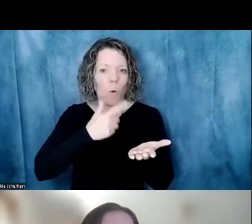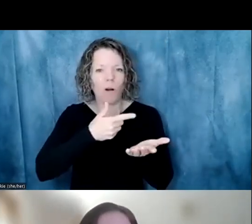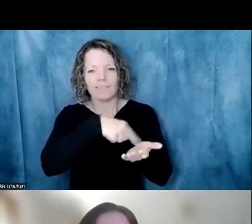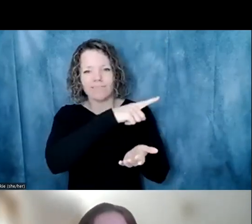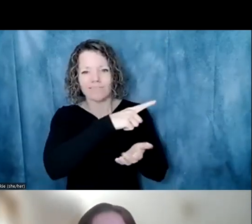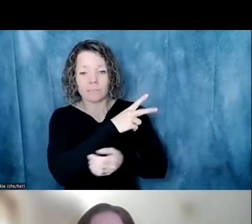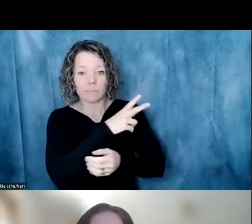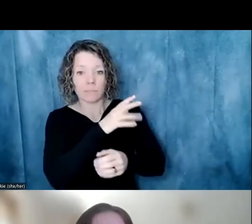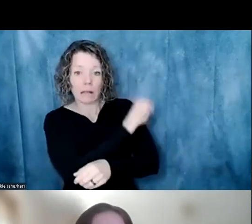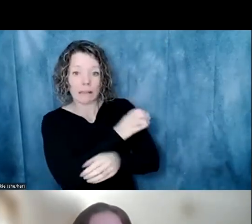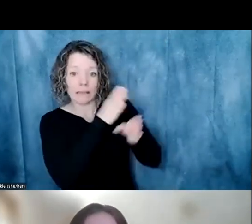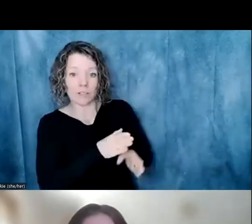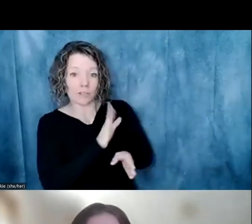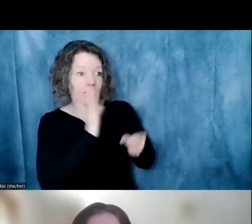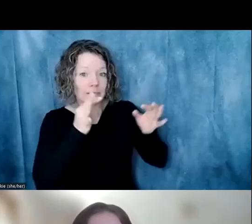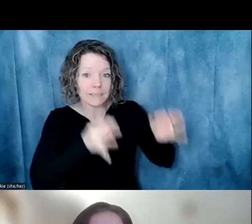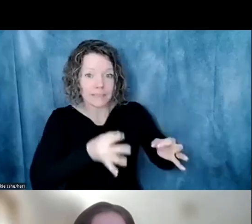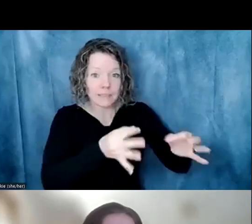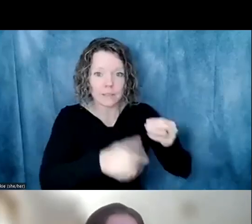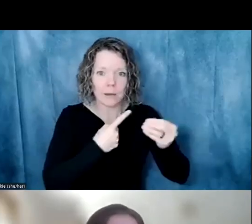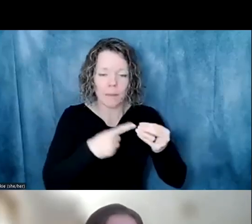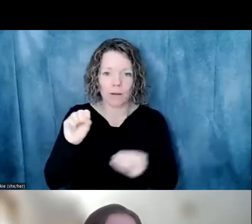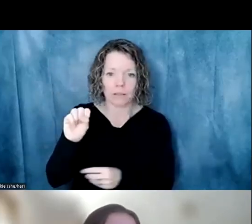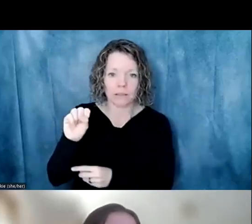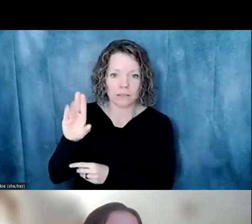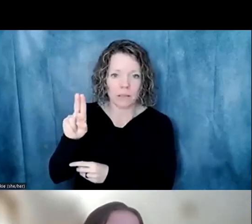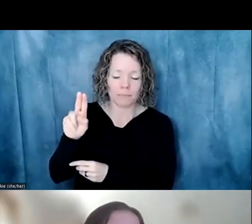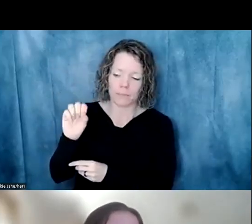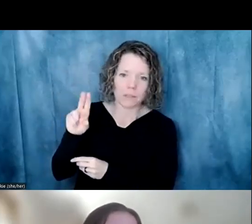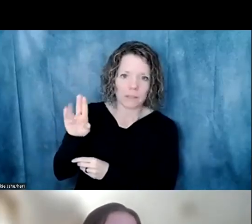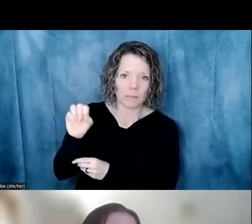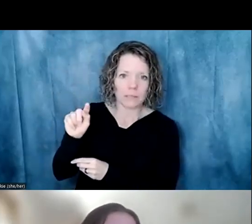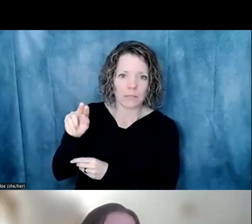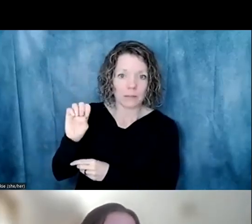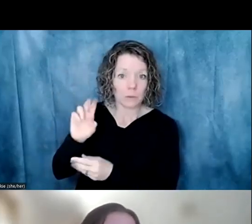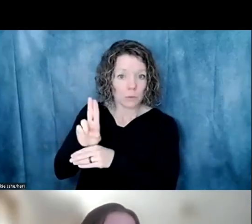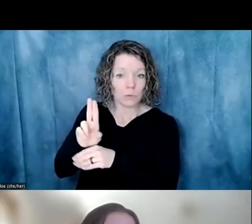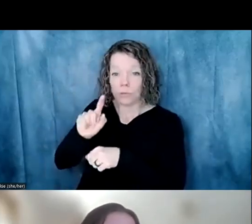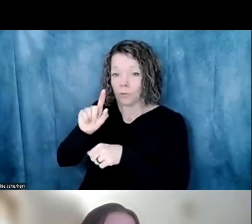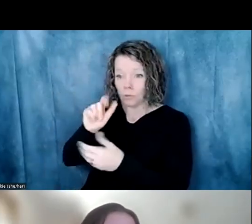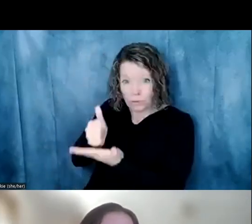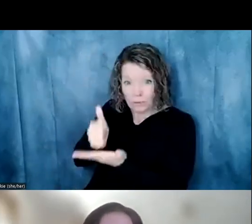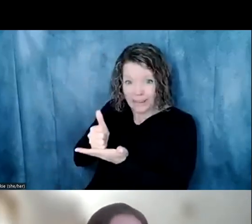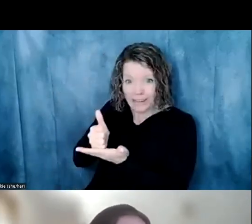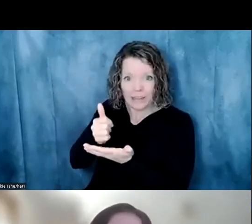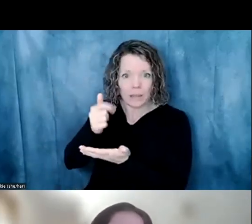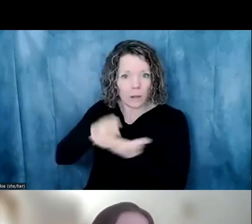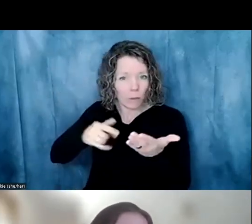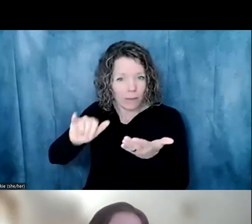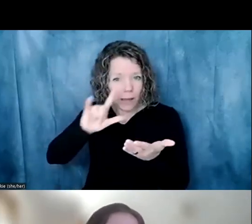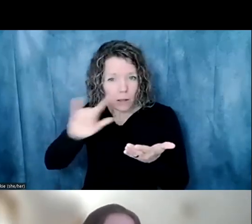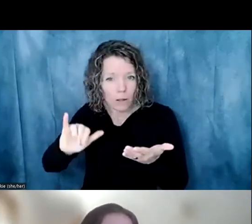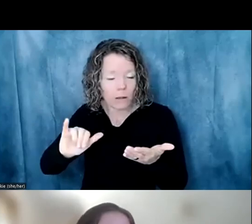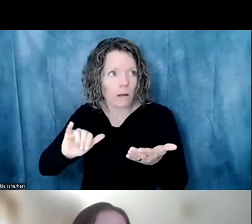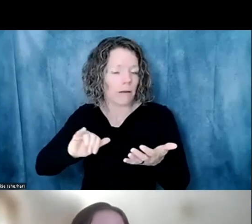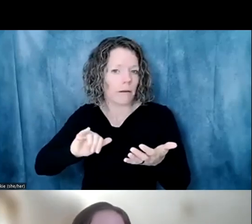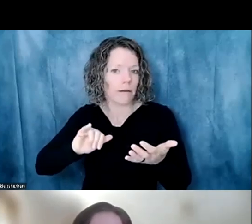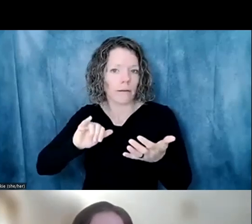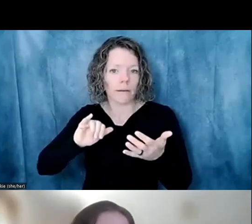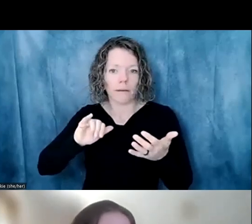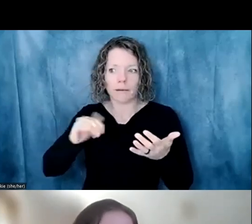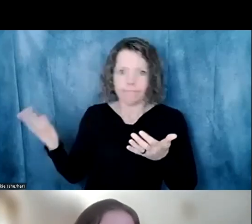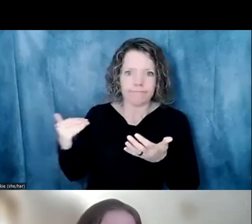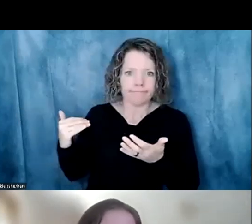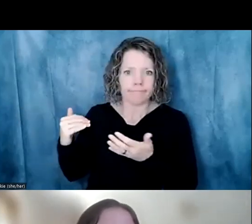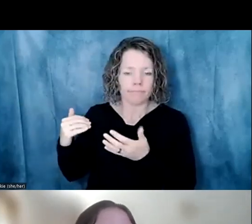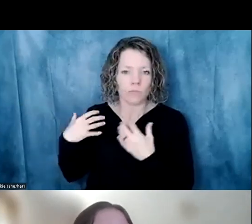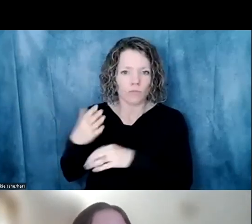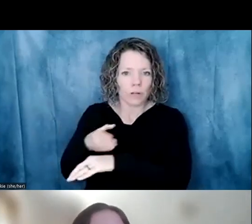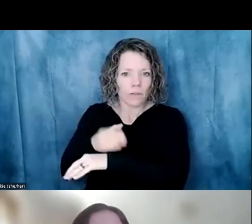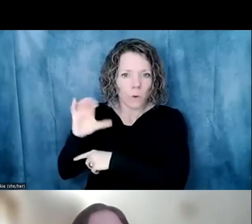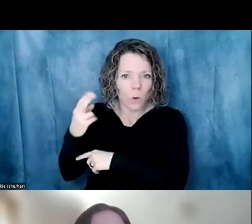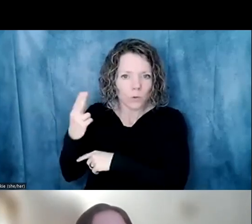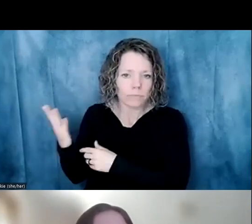sort of, regarding substance use treatment versus treatment towards recovery from in mental health.